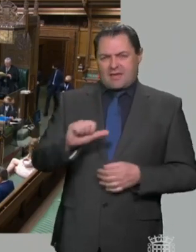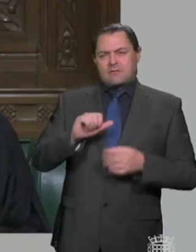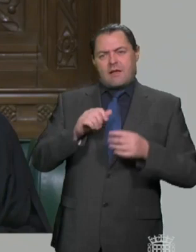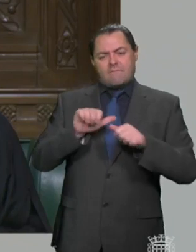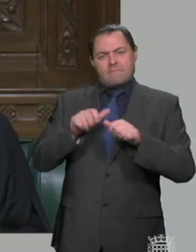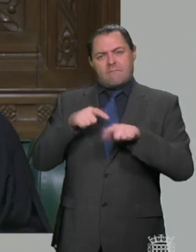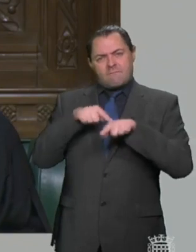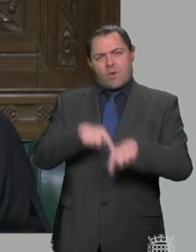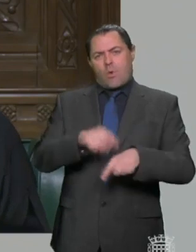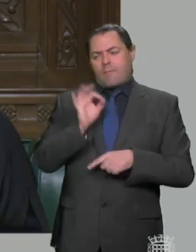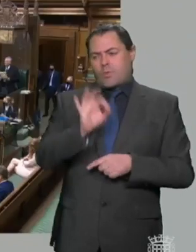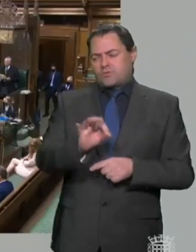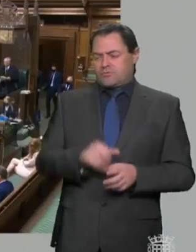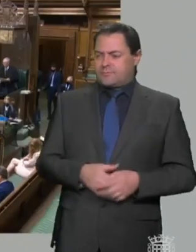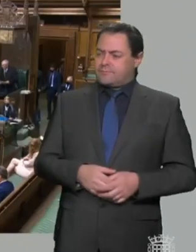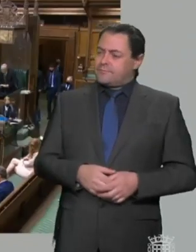engagements for Wednesday 26 May. >> The Prime Minister (Boris Johnson)